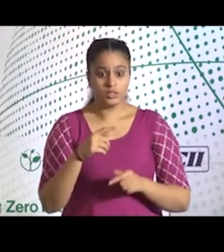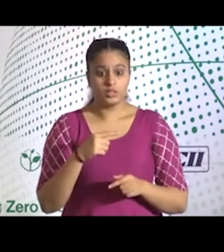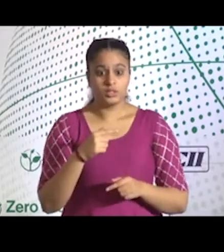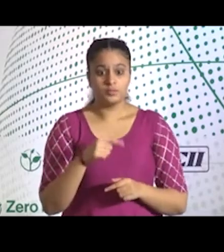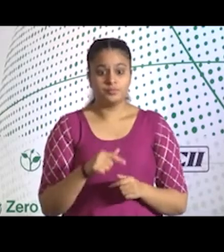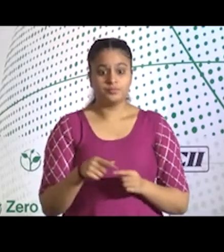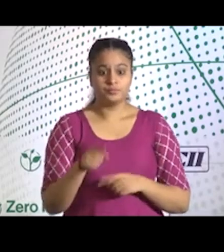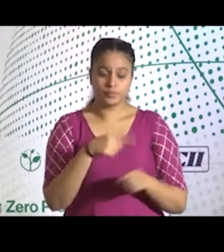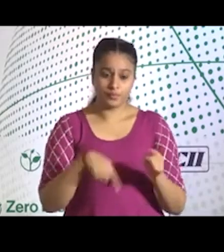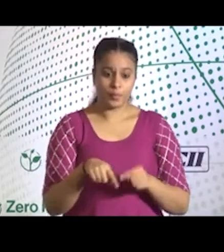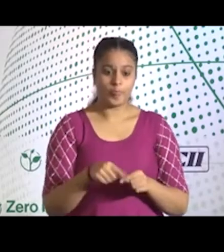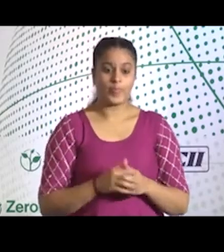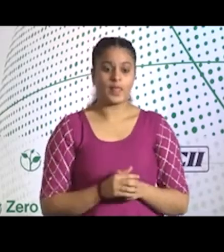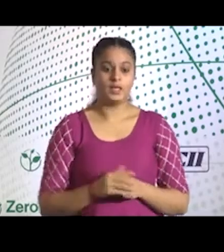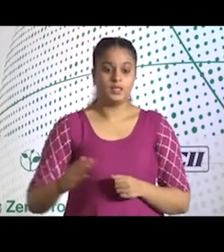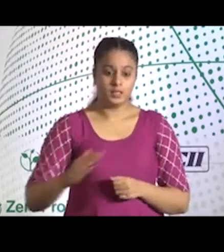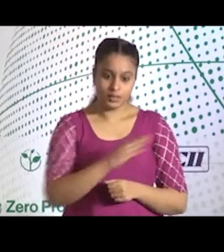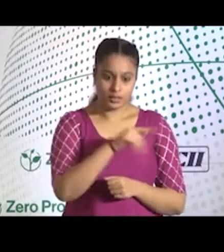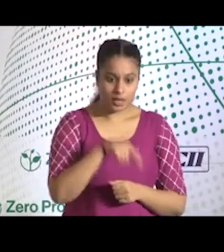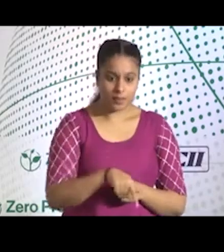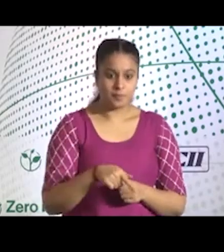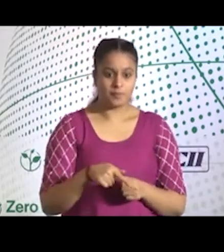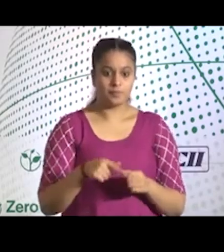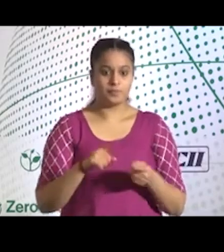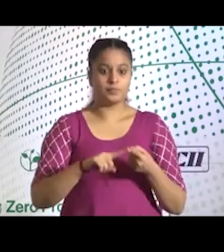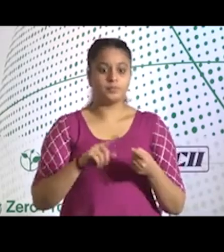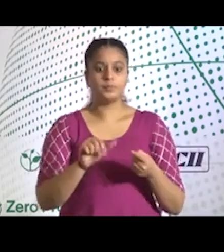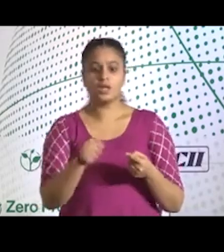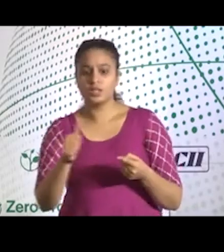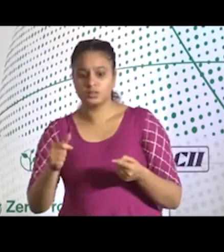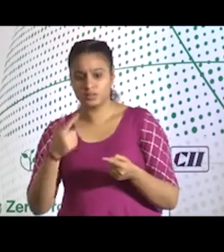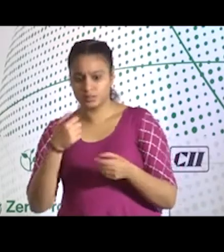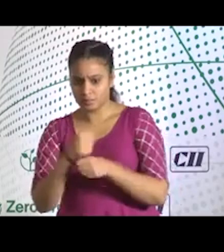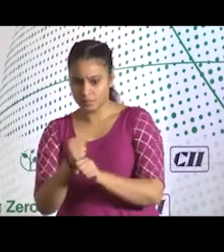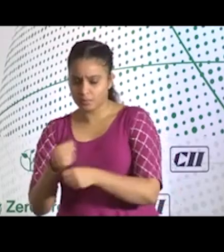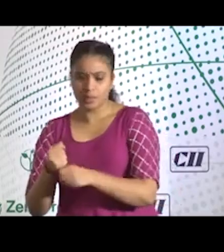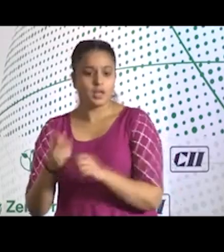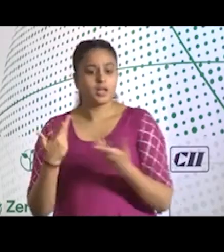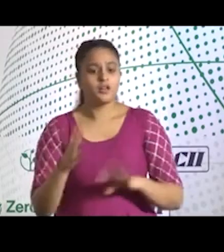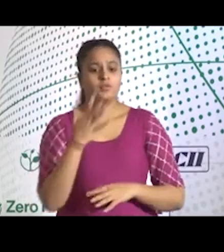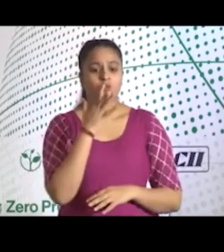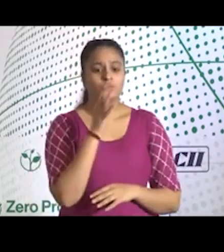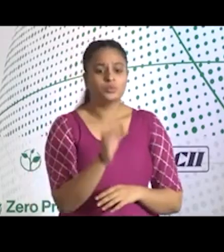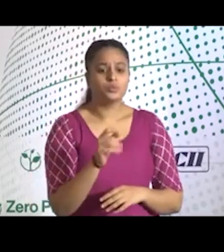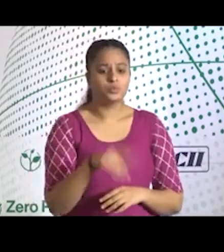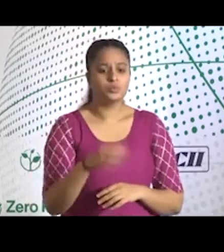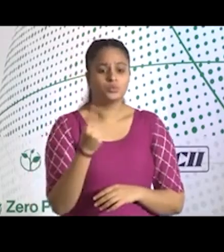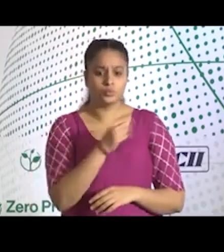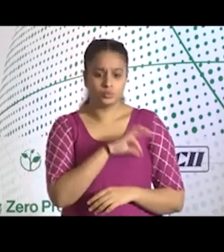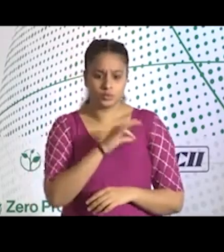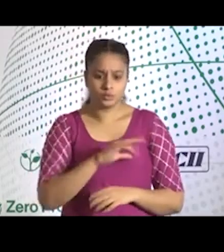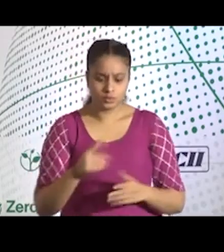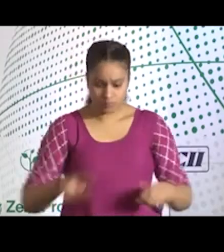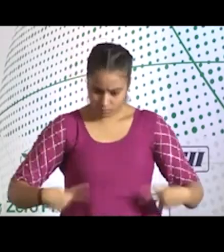but how are they being consumed or how effective they are? Right. We can only evaluate that once we have people on the other side,